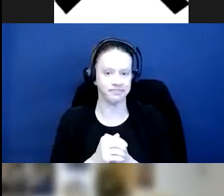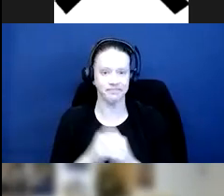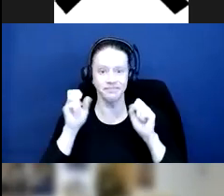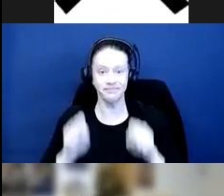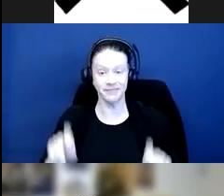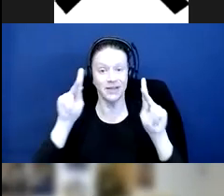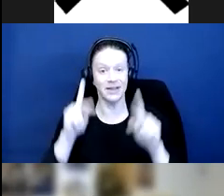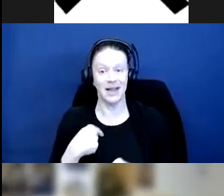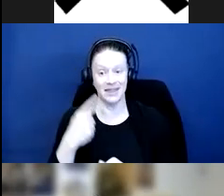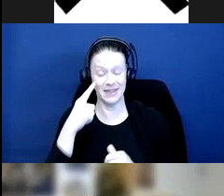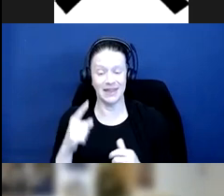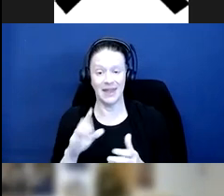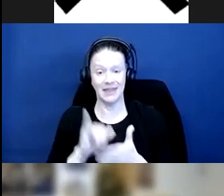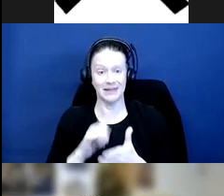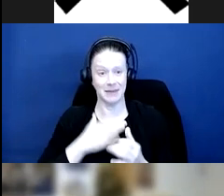I think that might be my last slide.